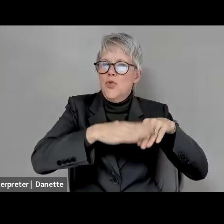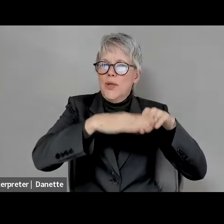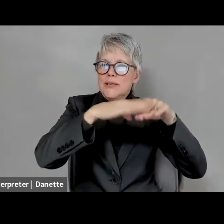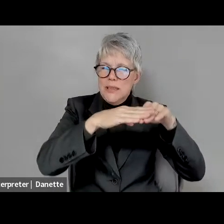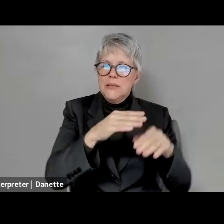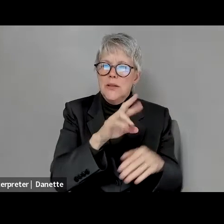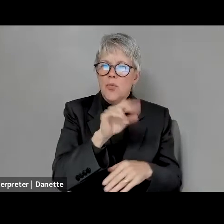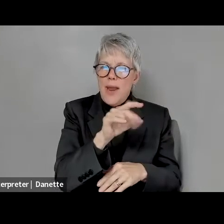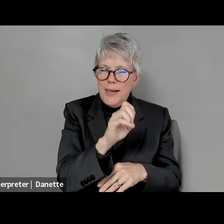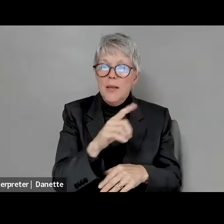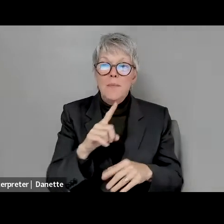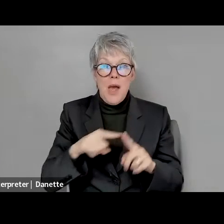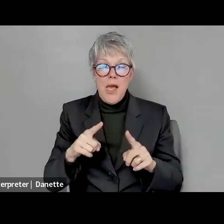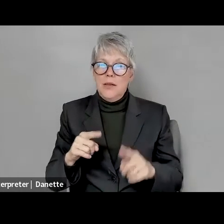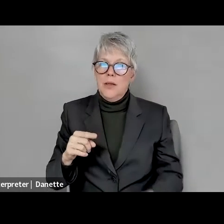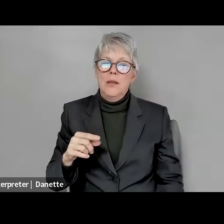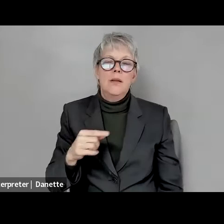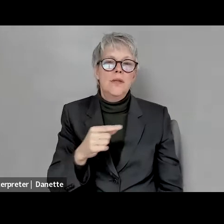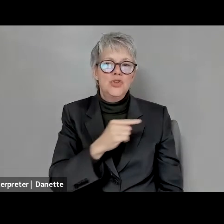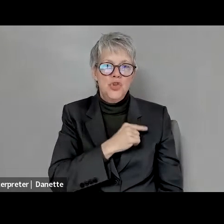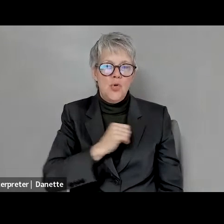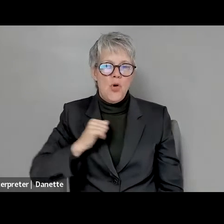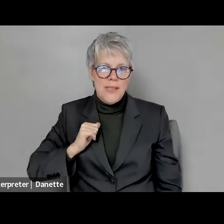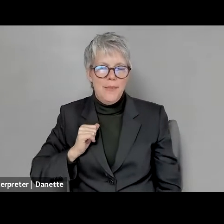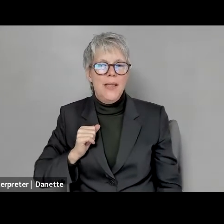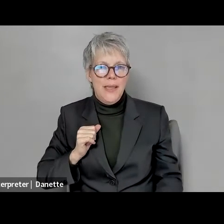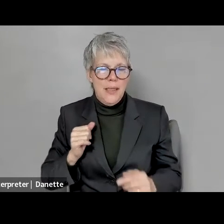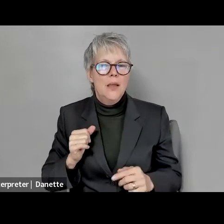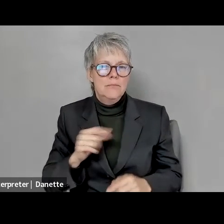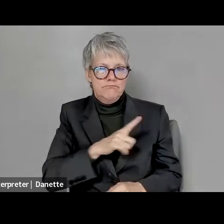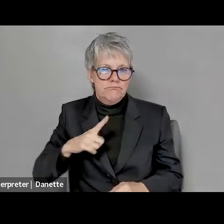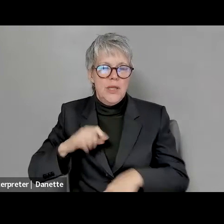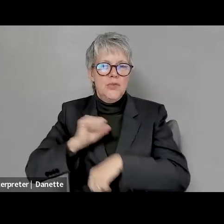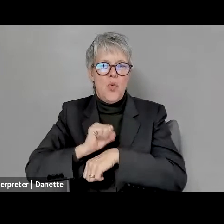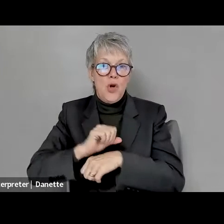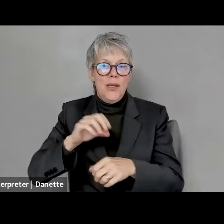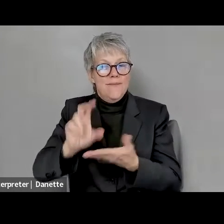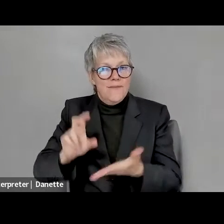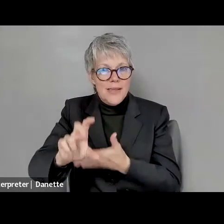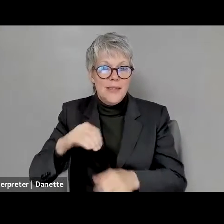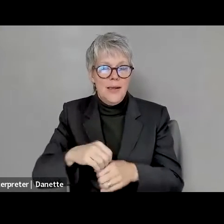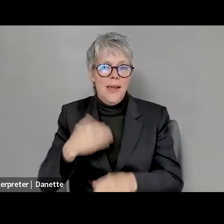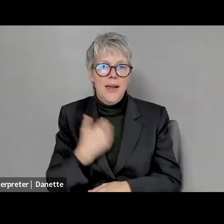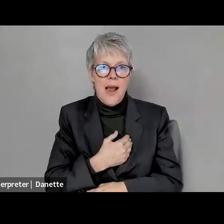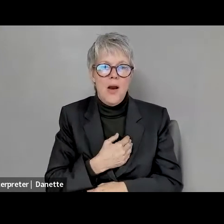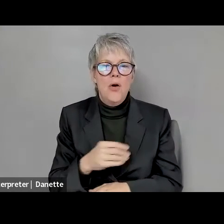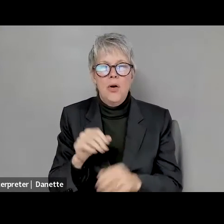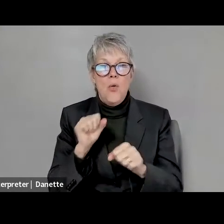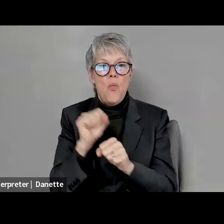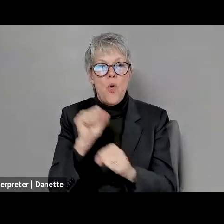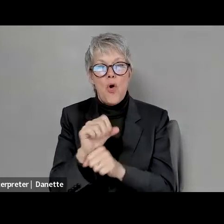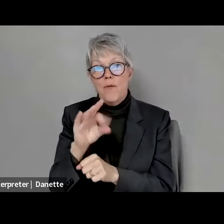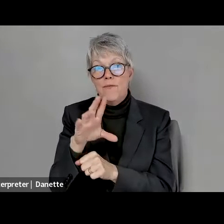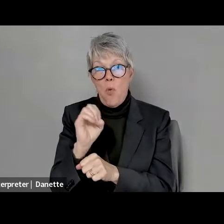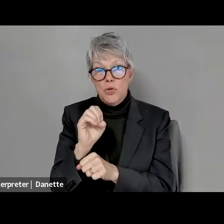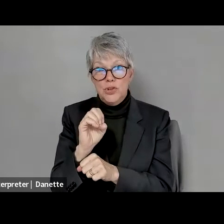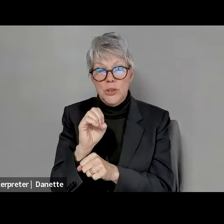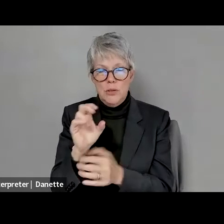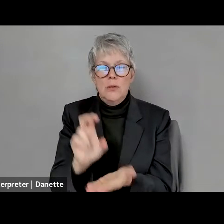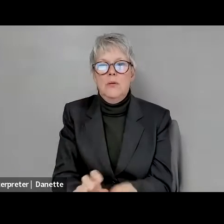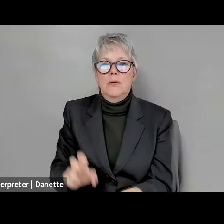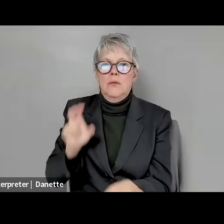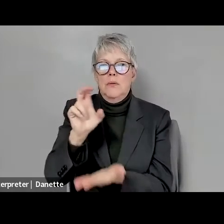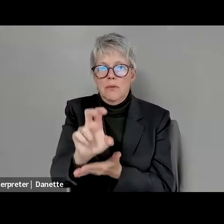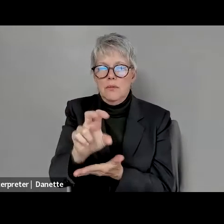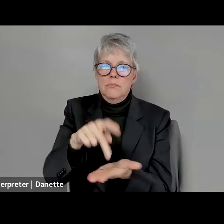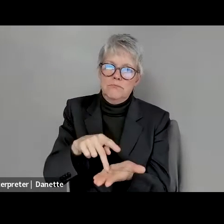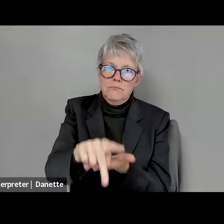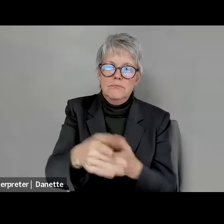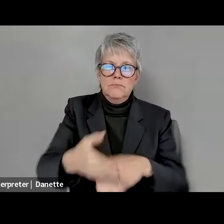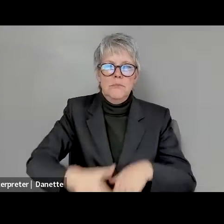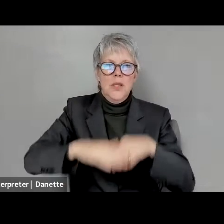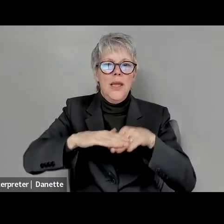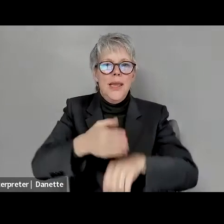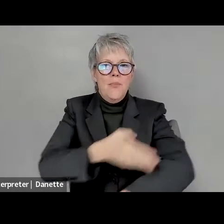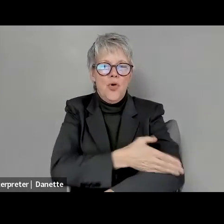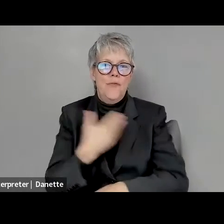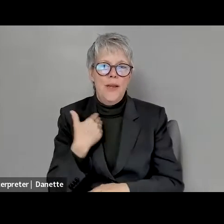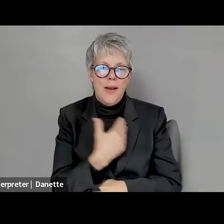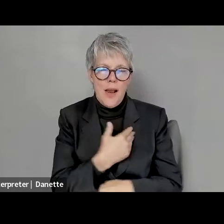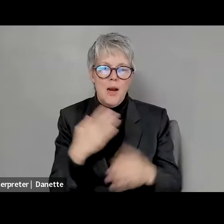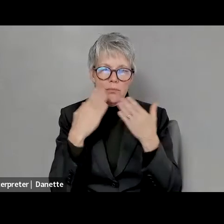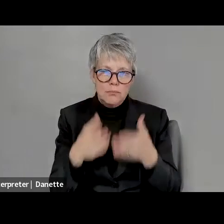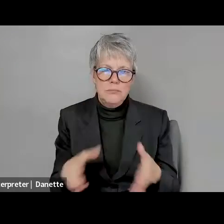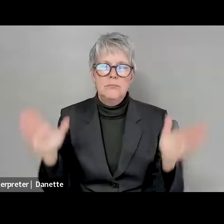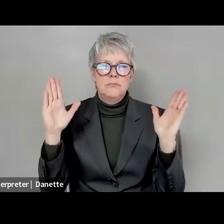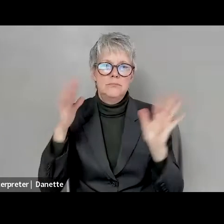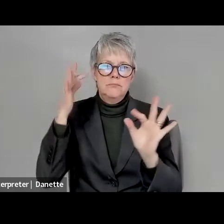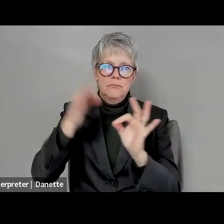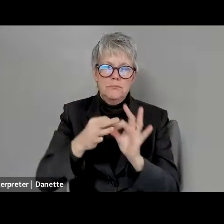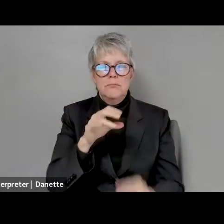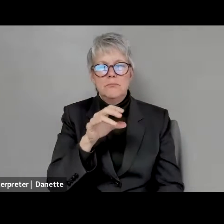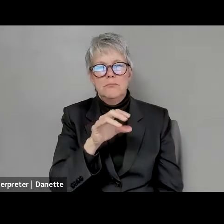Kelly Crosbie: Remember, General Assembly is investing in our workforce very exciting and very much our focus over all our vision for improving our public.